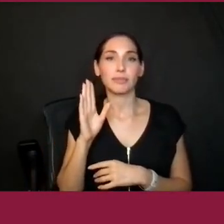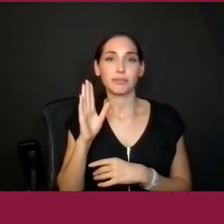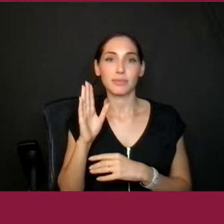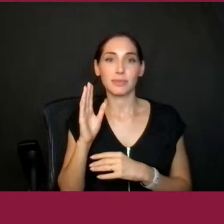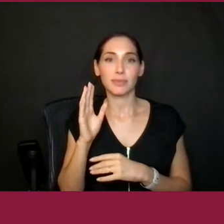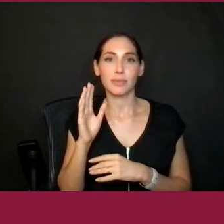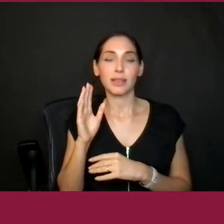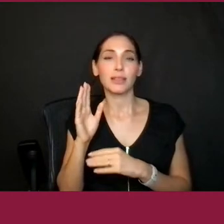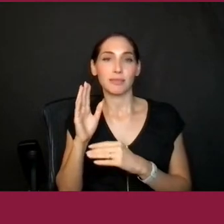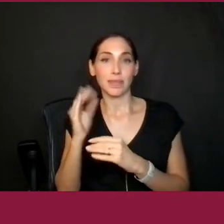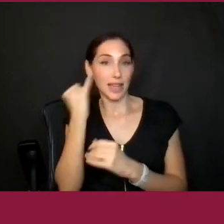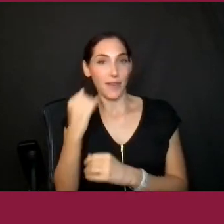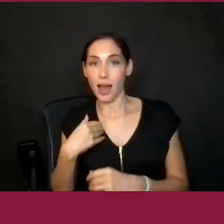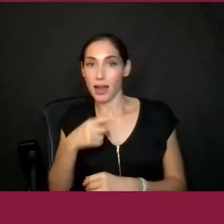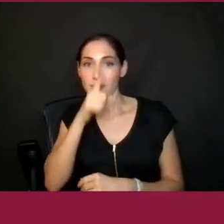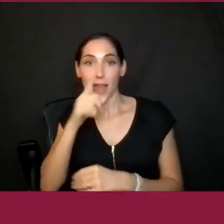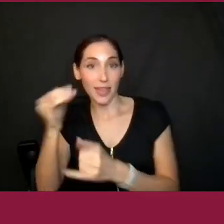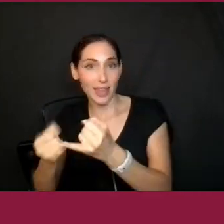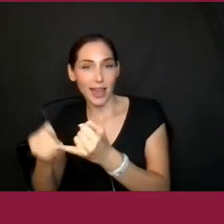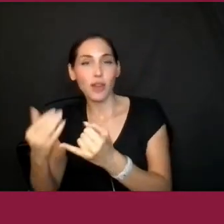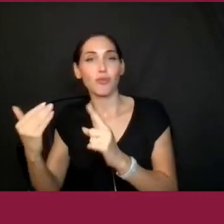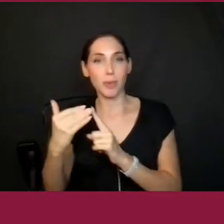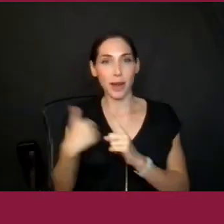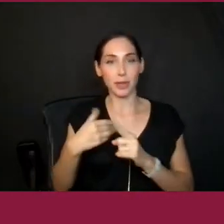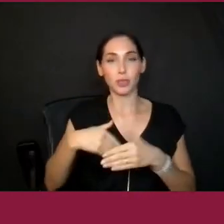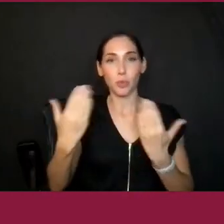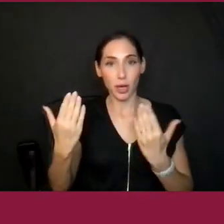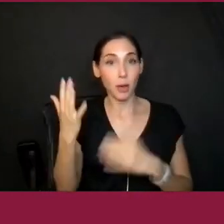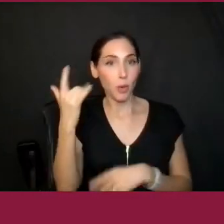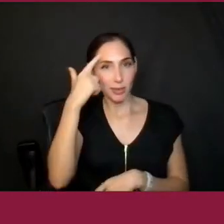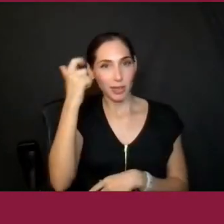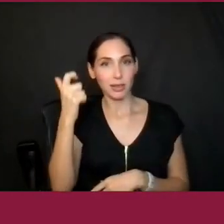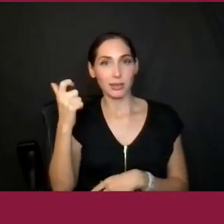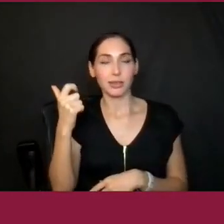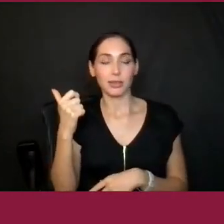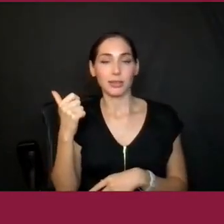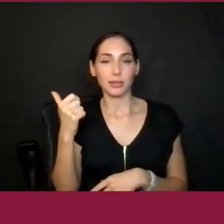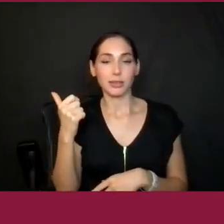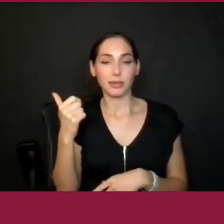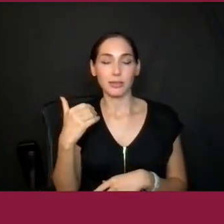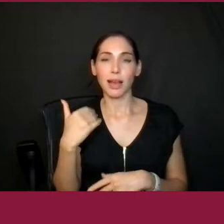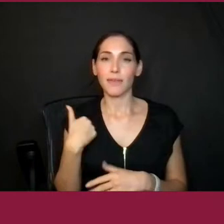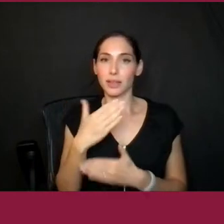remind me at the end because there's, uh, uh, some movement on that.